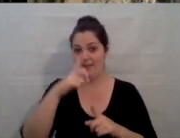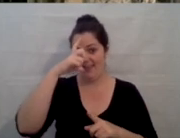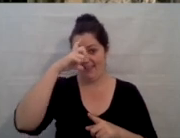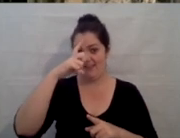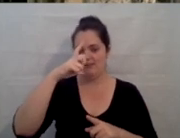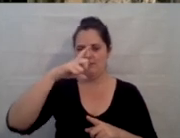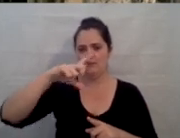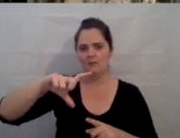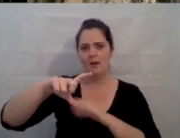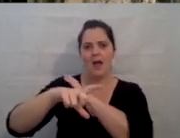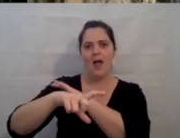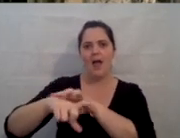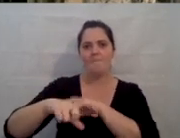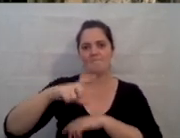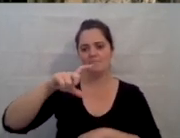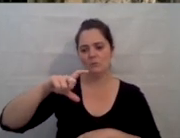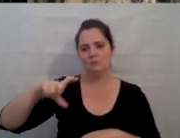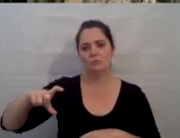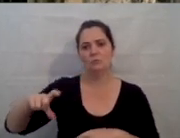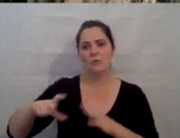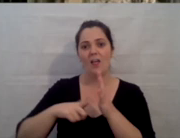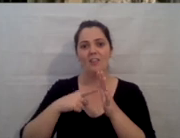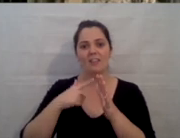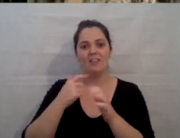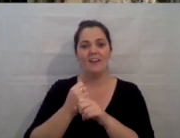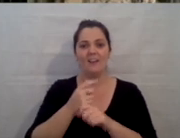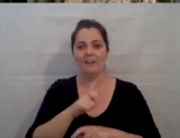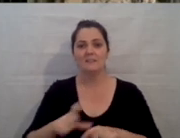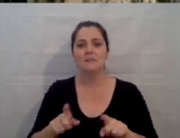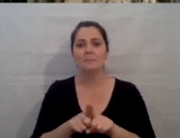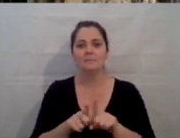thigh etc. etc. For those of you who are doing Atticus you could do the same thing you